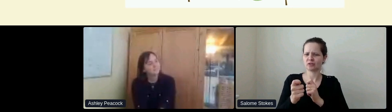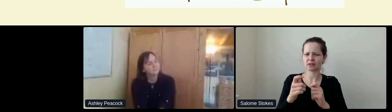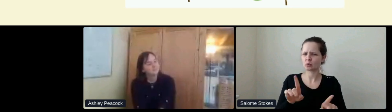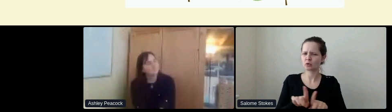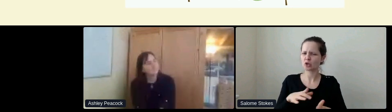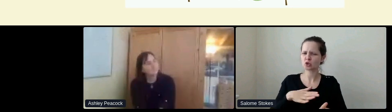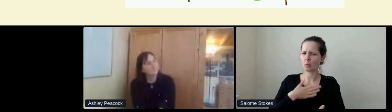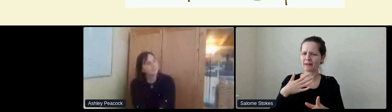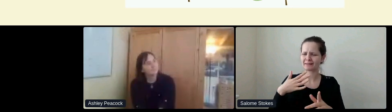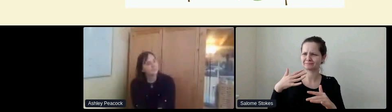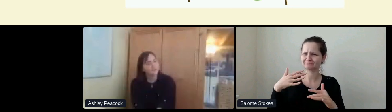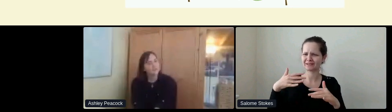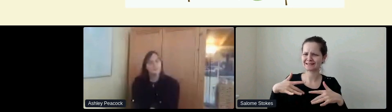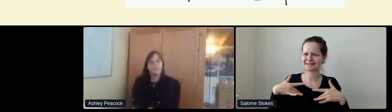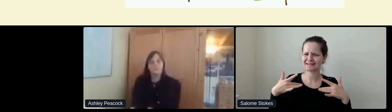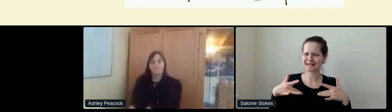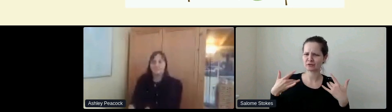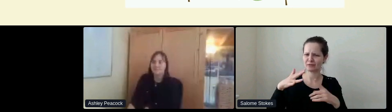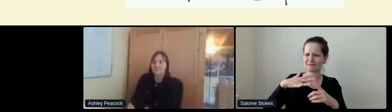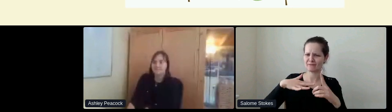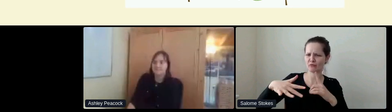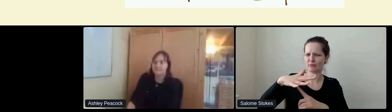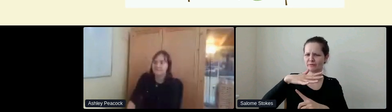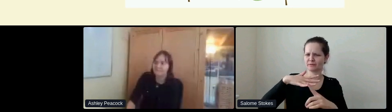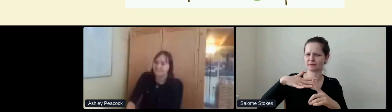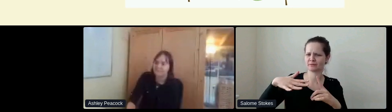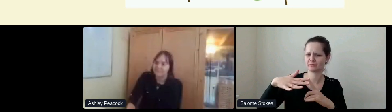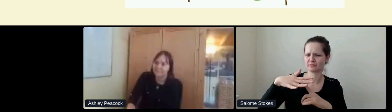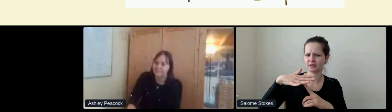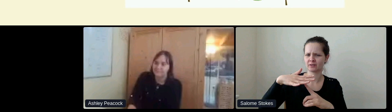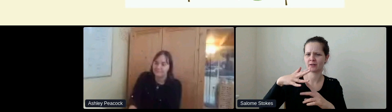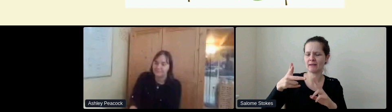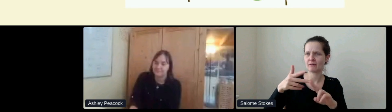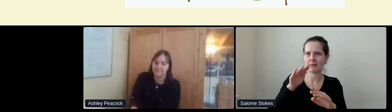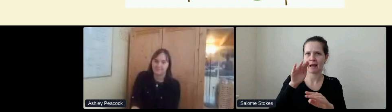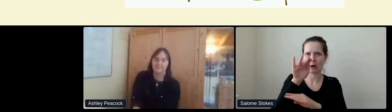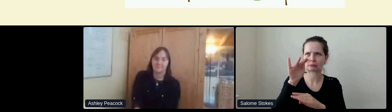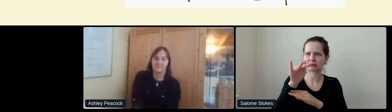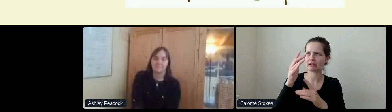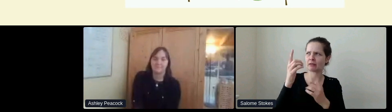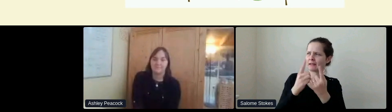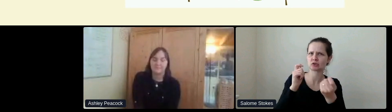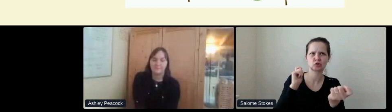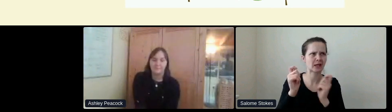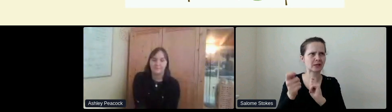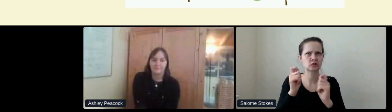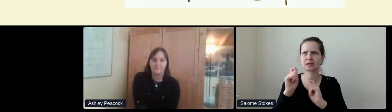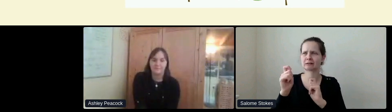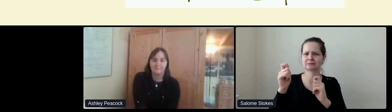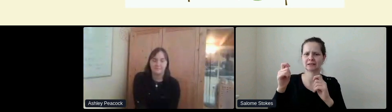When I'm faced with a lot of sensory stimuli and a lot of things changing, I struggle. There was